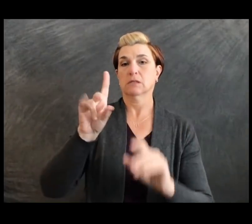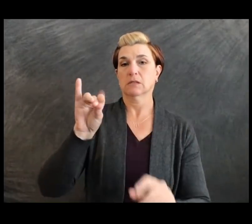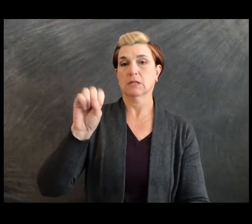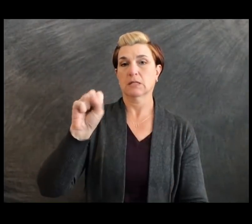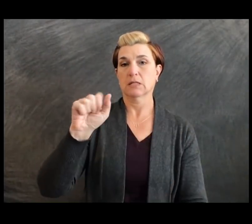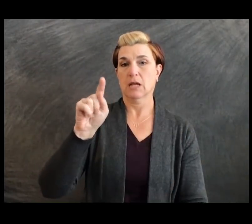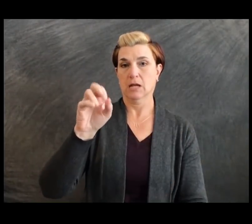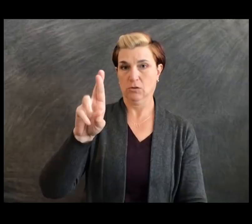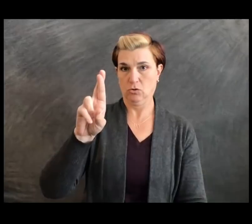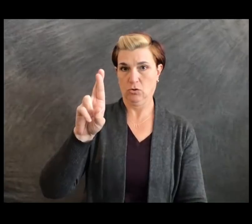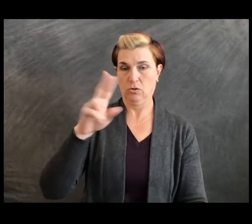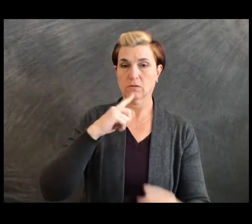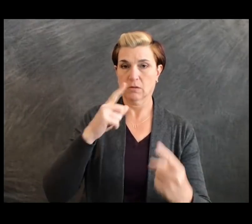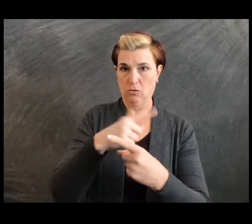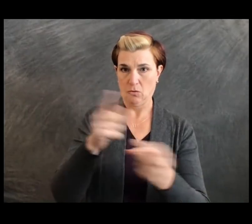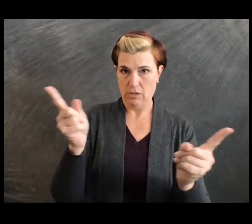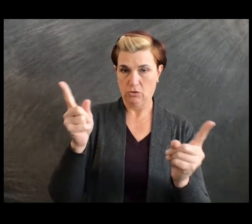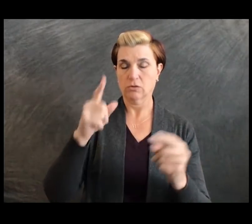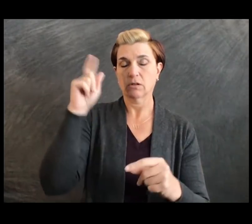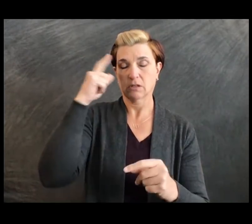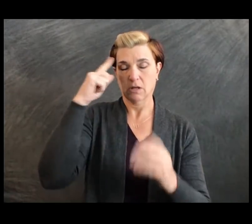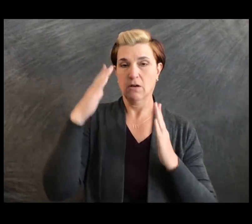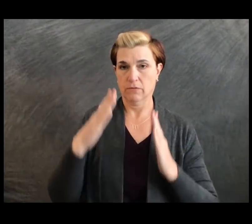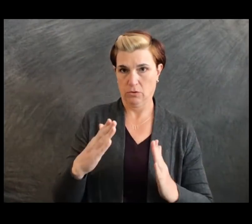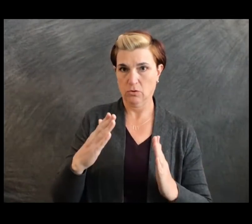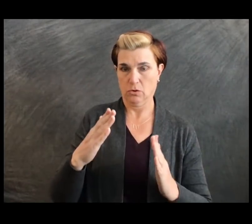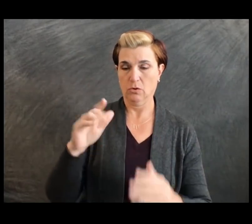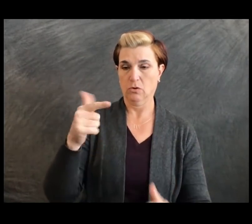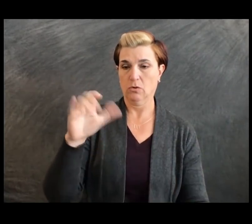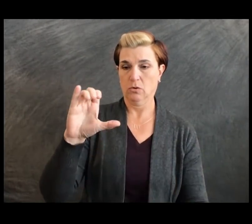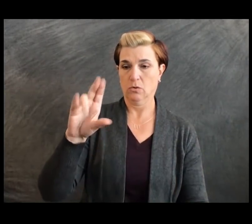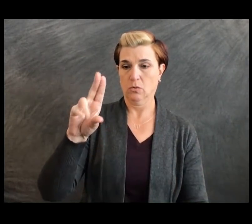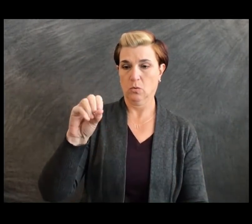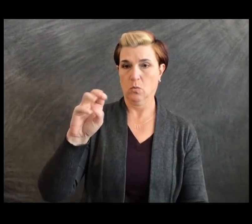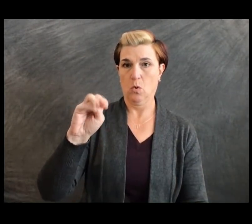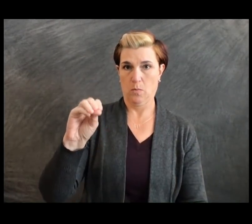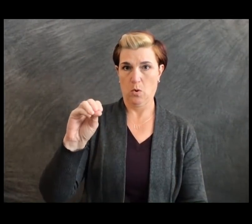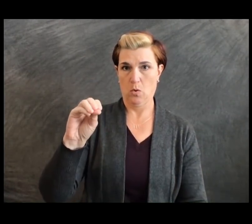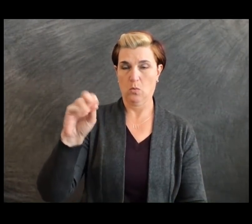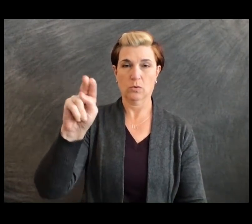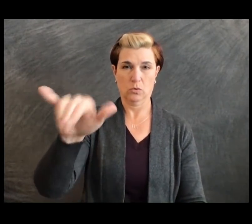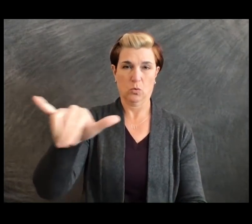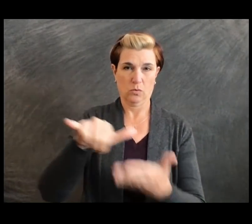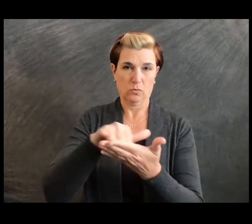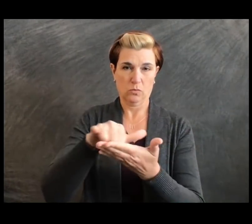closely with Governor Cuomo and this is the first time in our nation's history